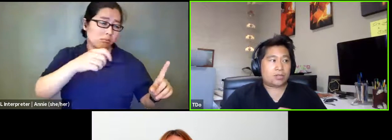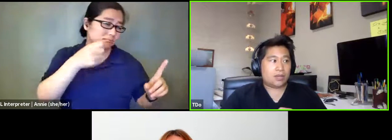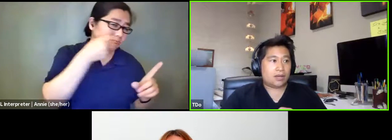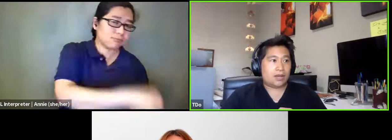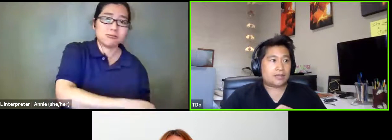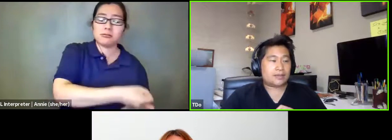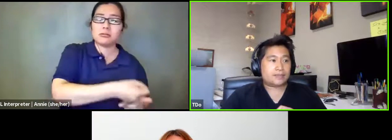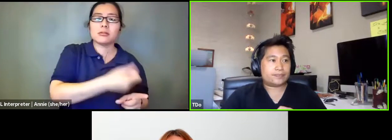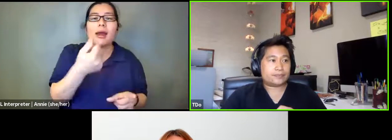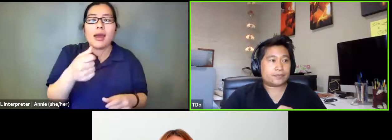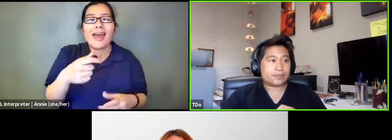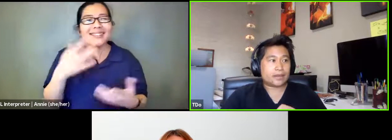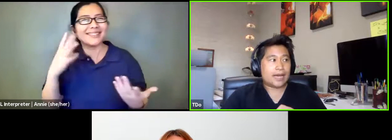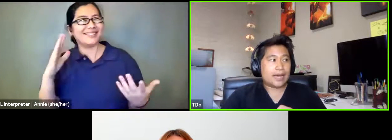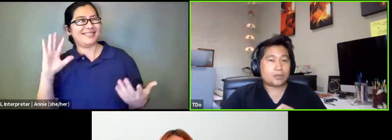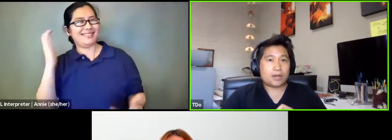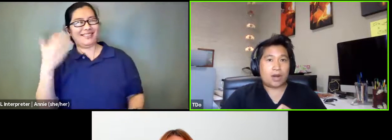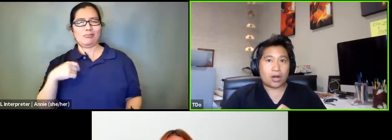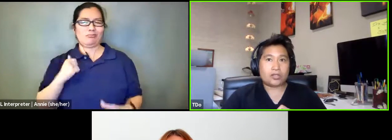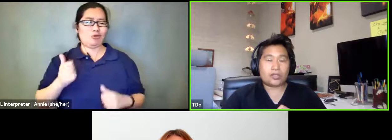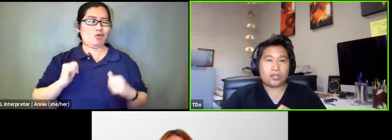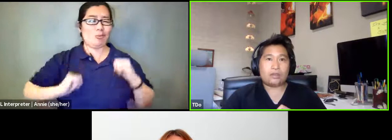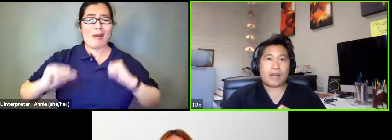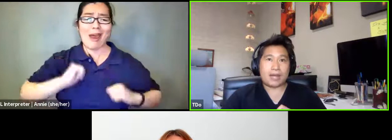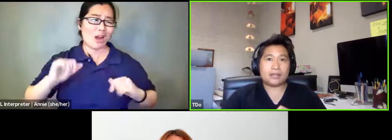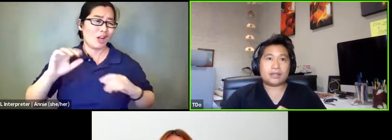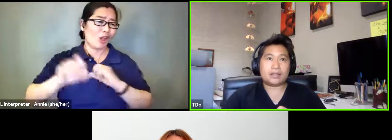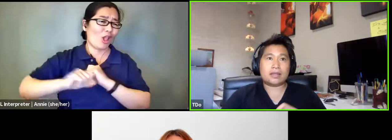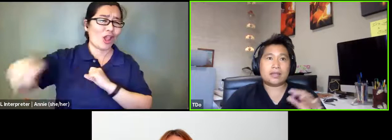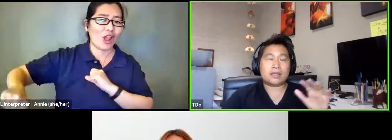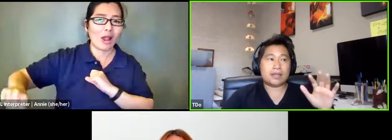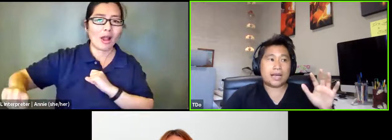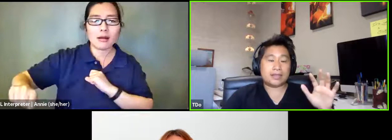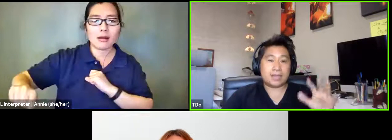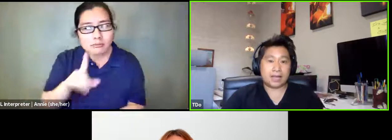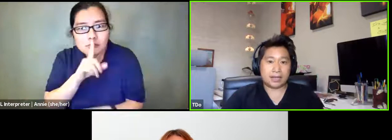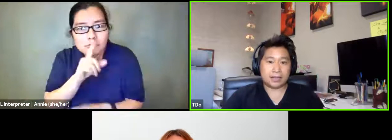It has been hard to balance the anxiety